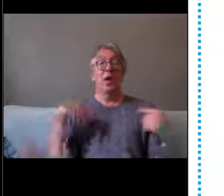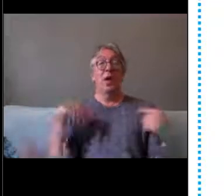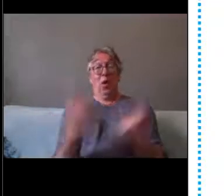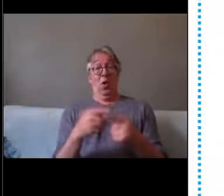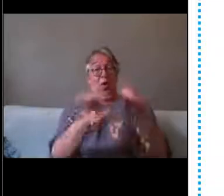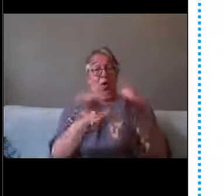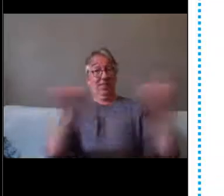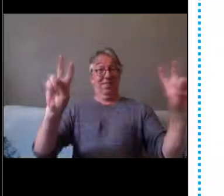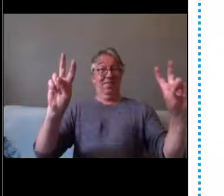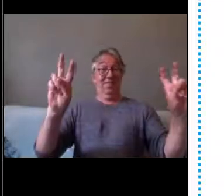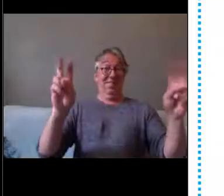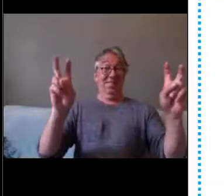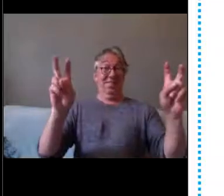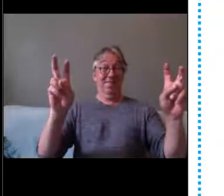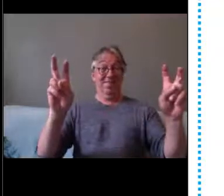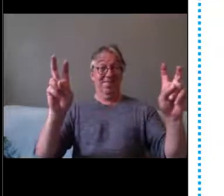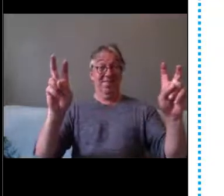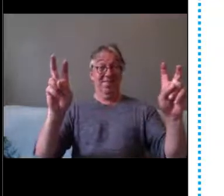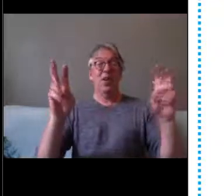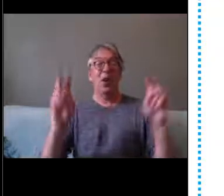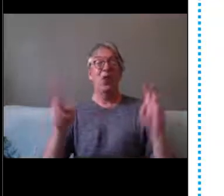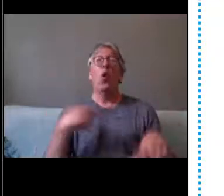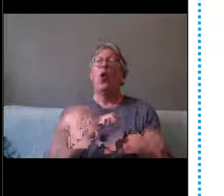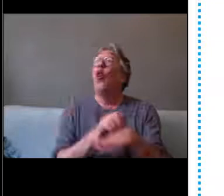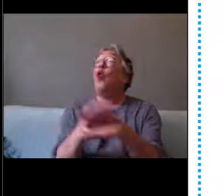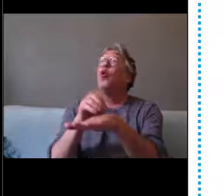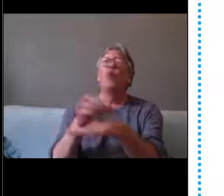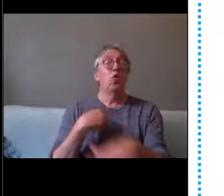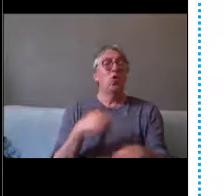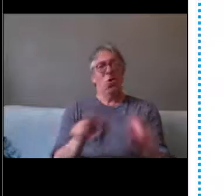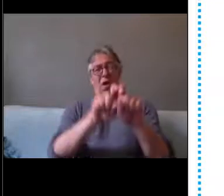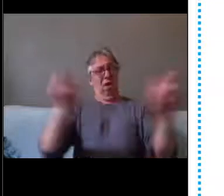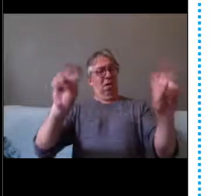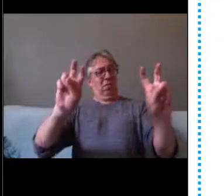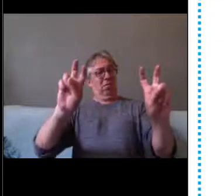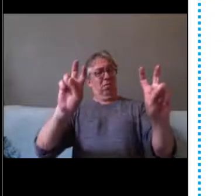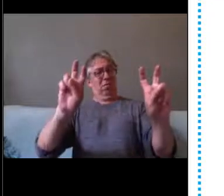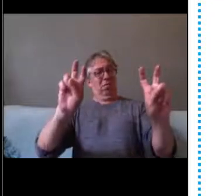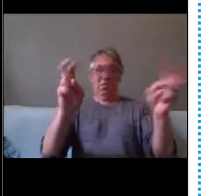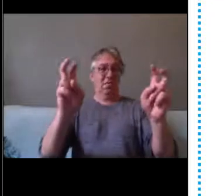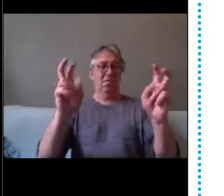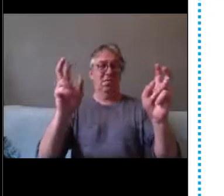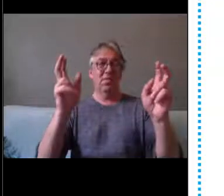Where people with disabilities can get information about volunteering abroad.